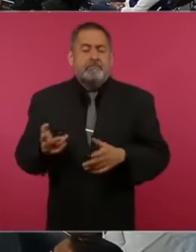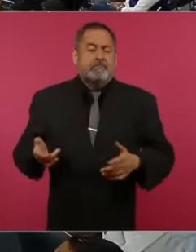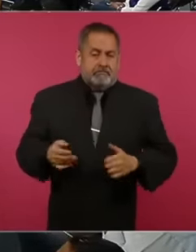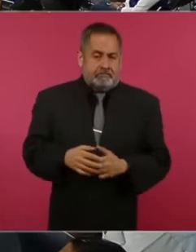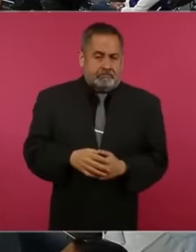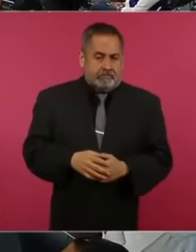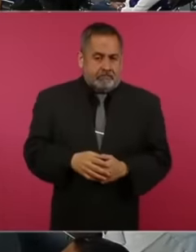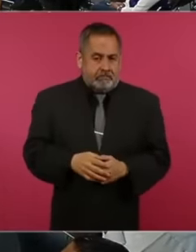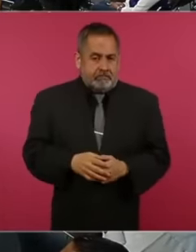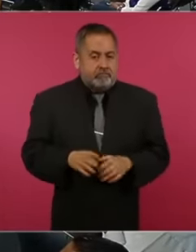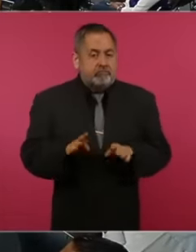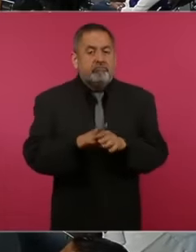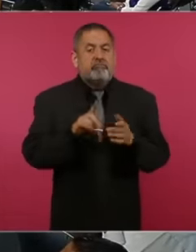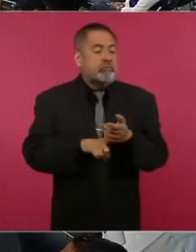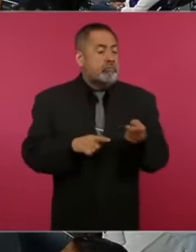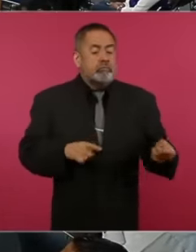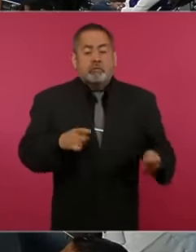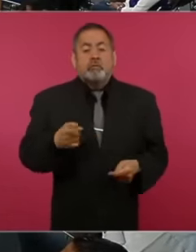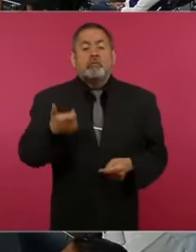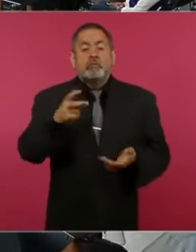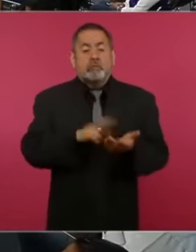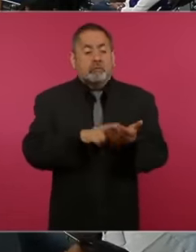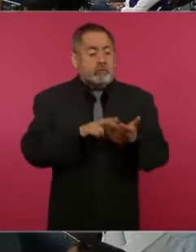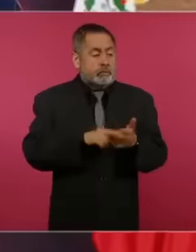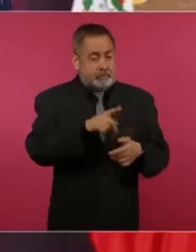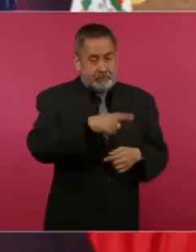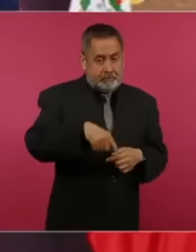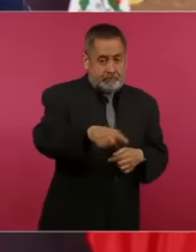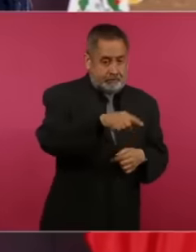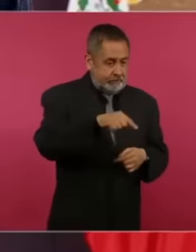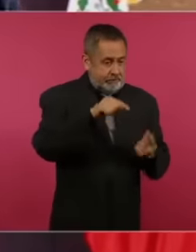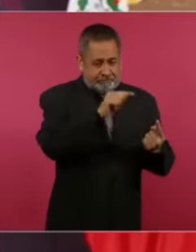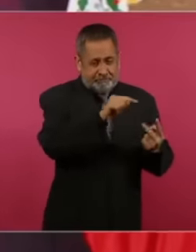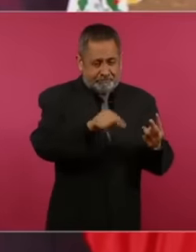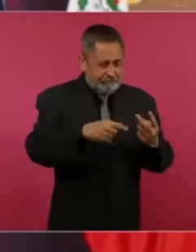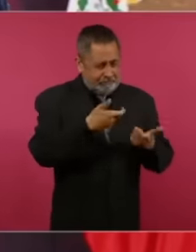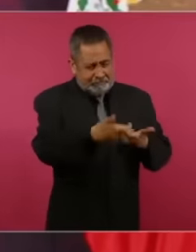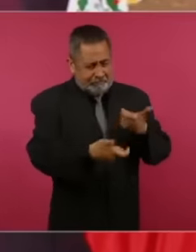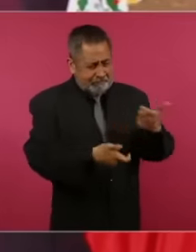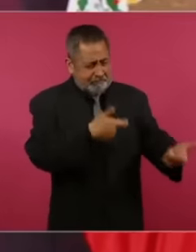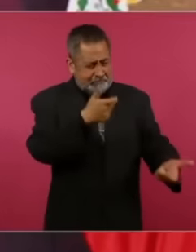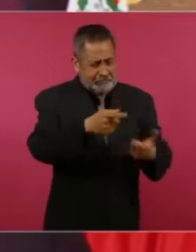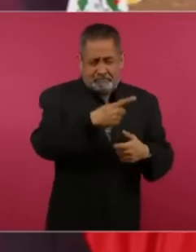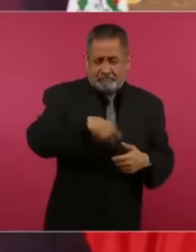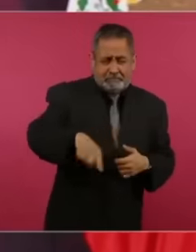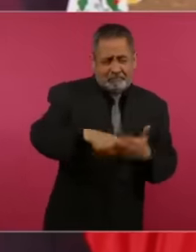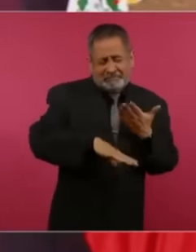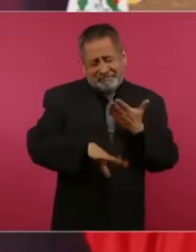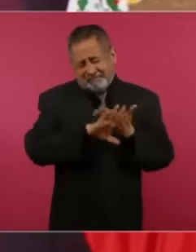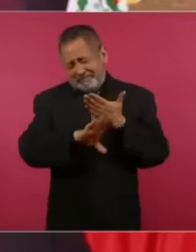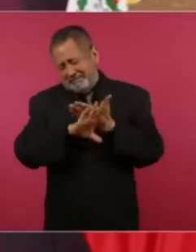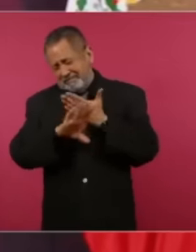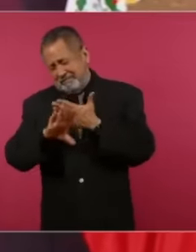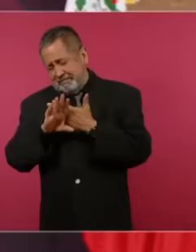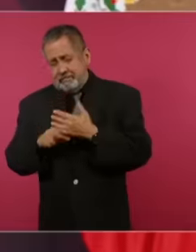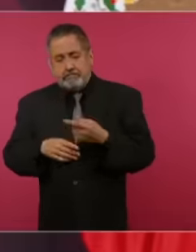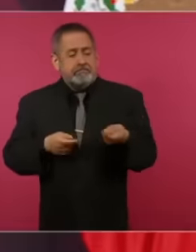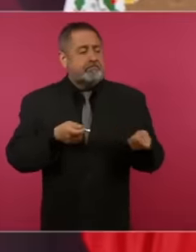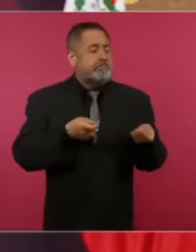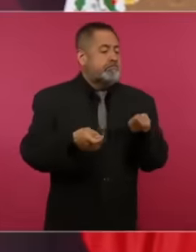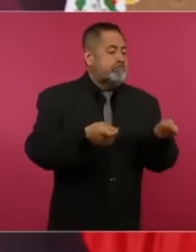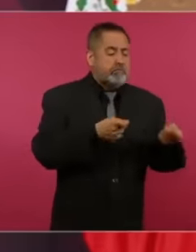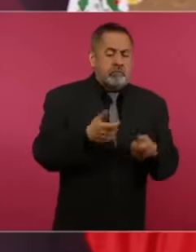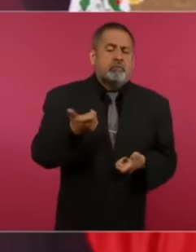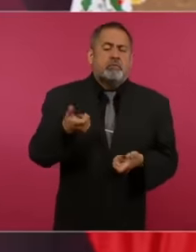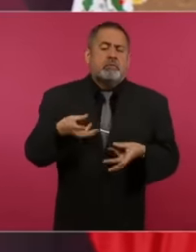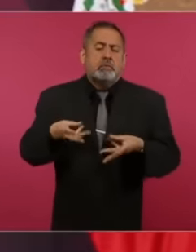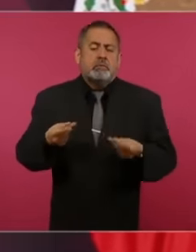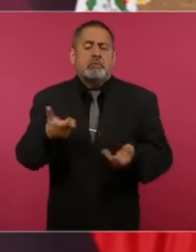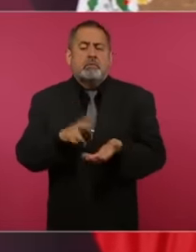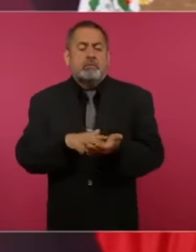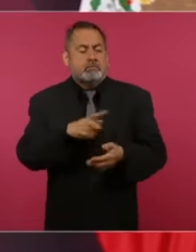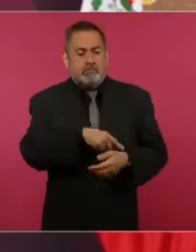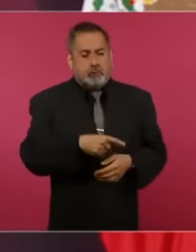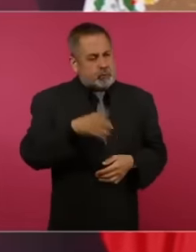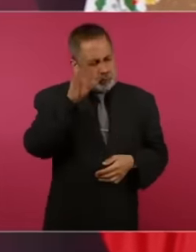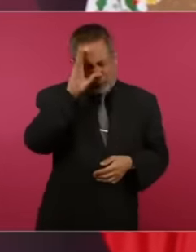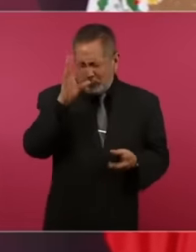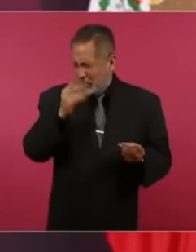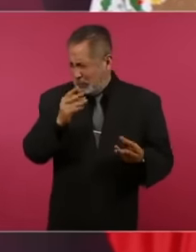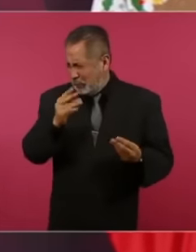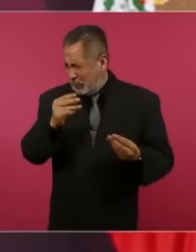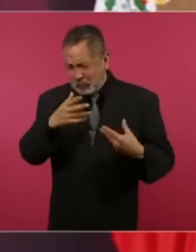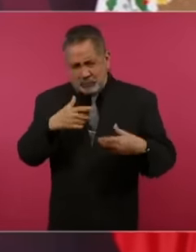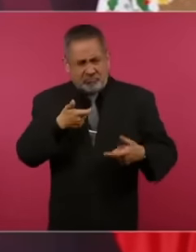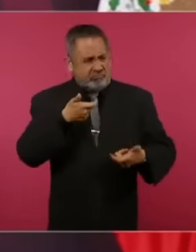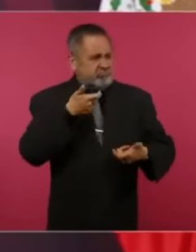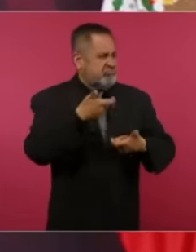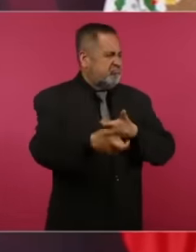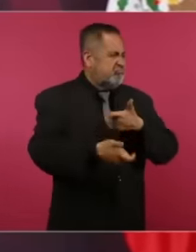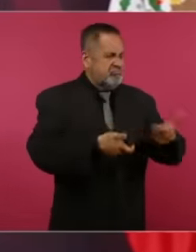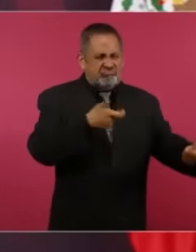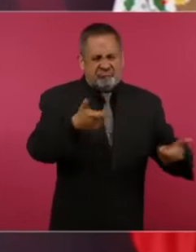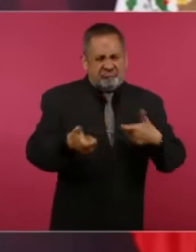to maintain the control and manipulation apparatus we are talking about